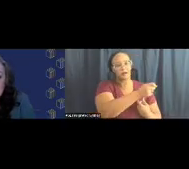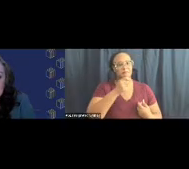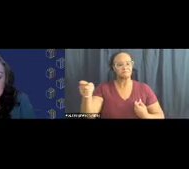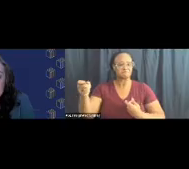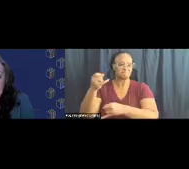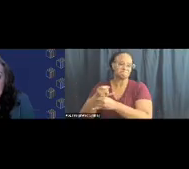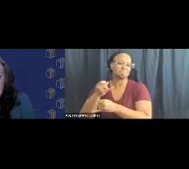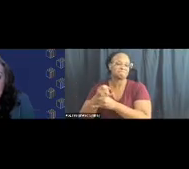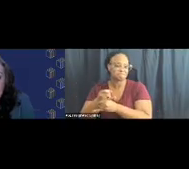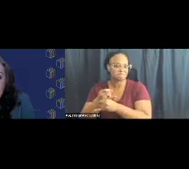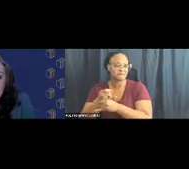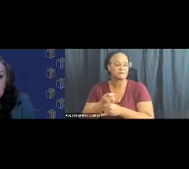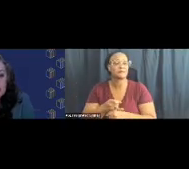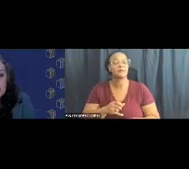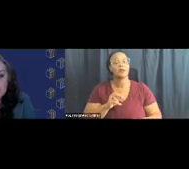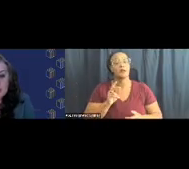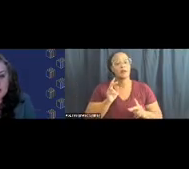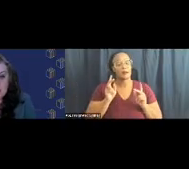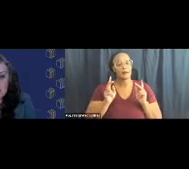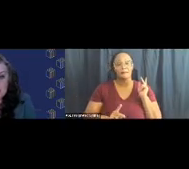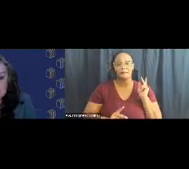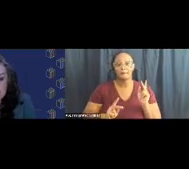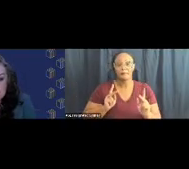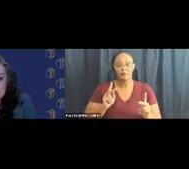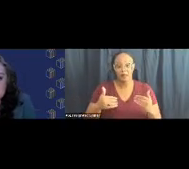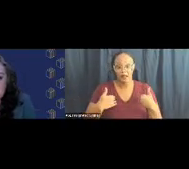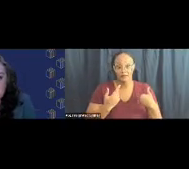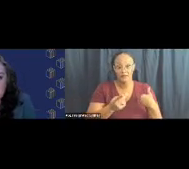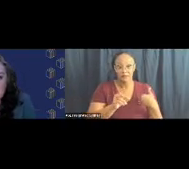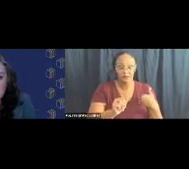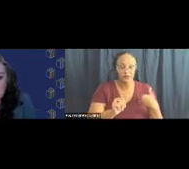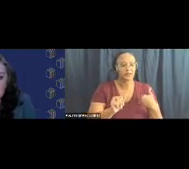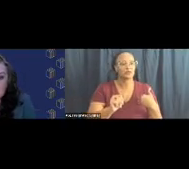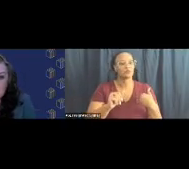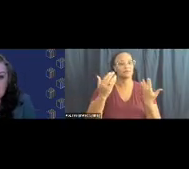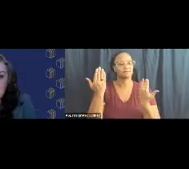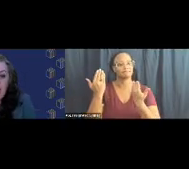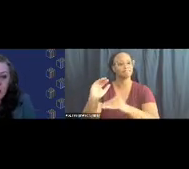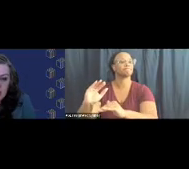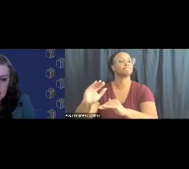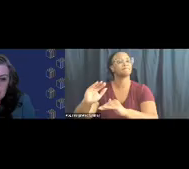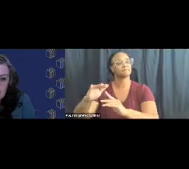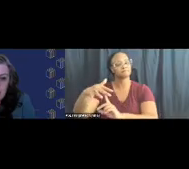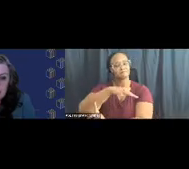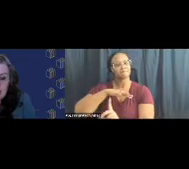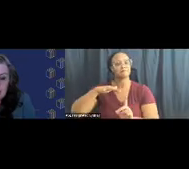disabilities um were in restrictive settings settings and were merely accommodated rather